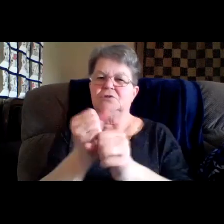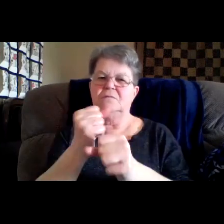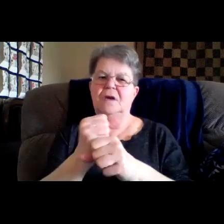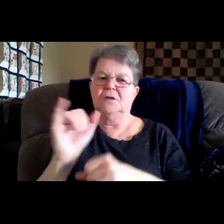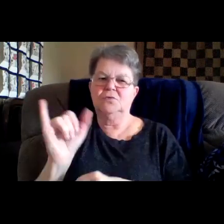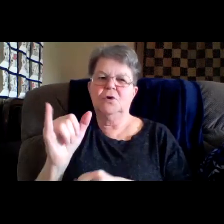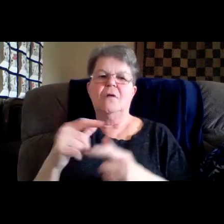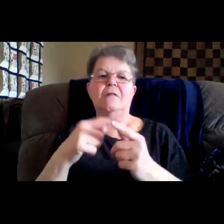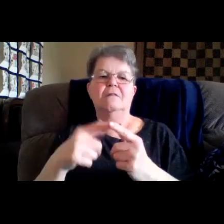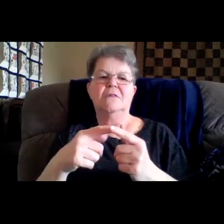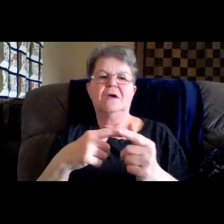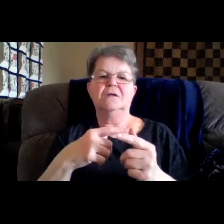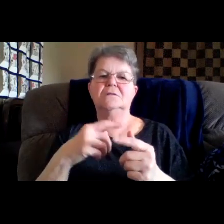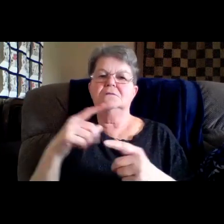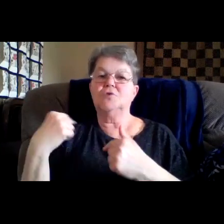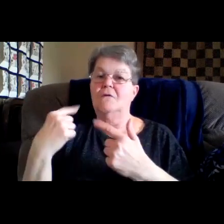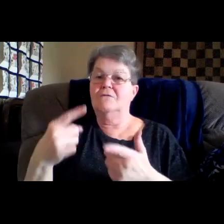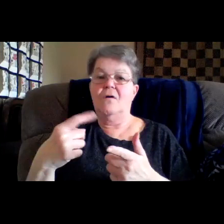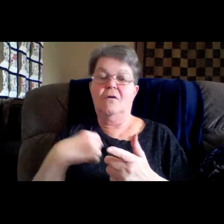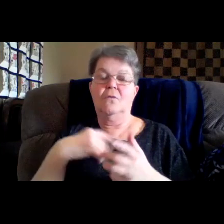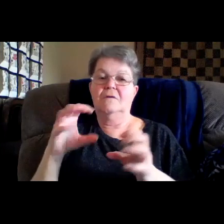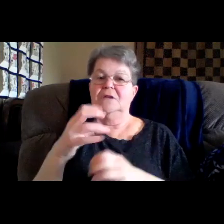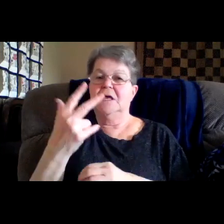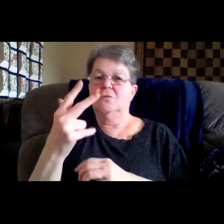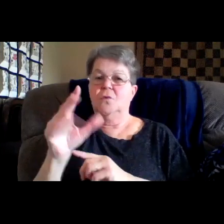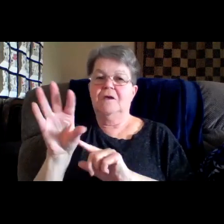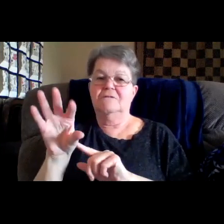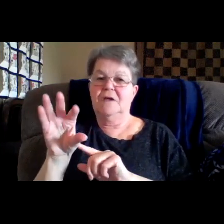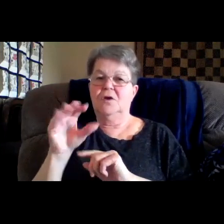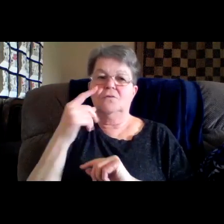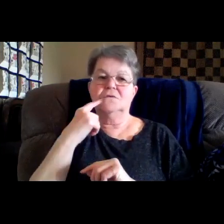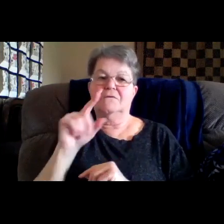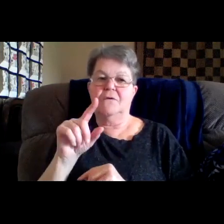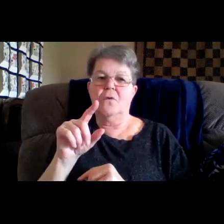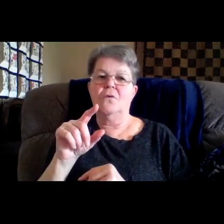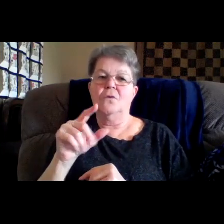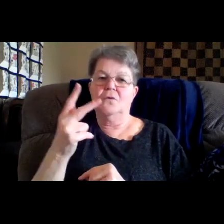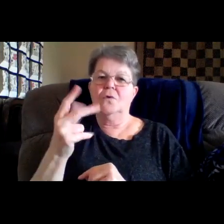And then we did, so far we've done three videos for three of the people that we've worked with